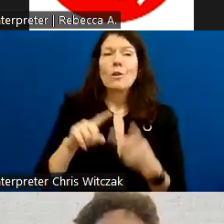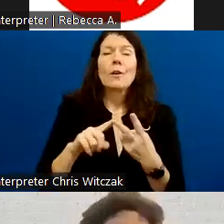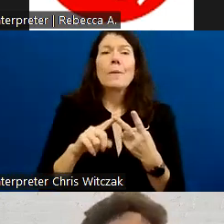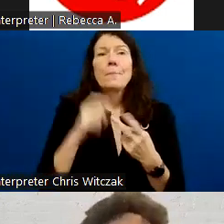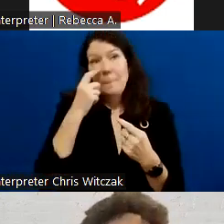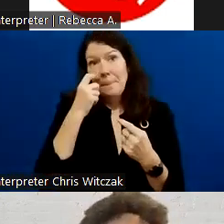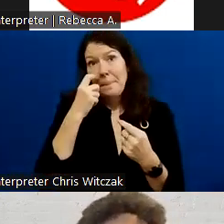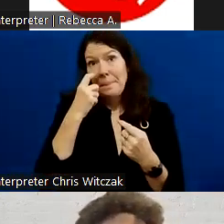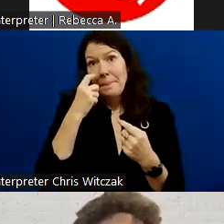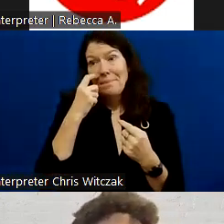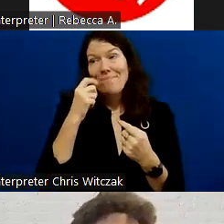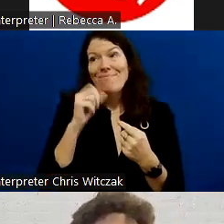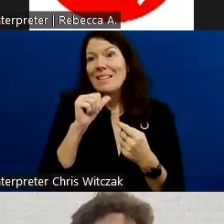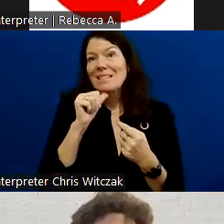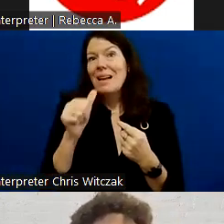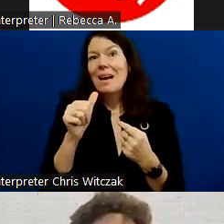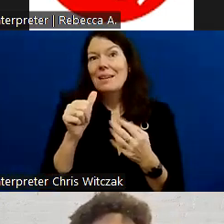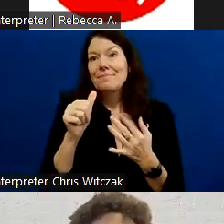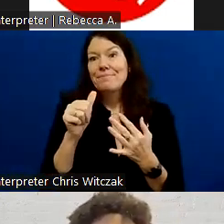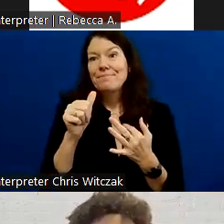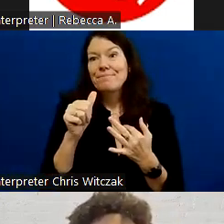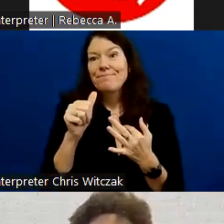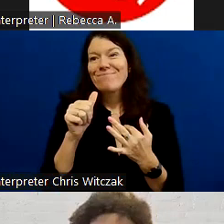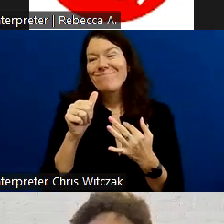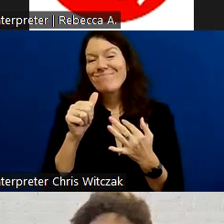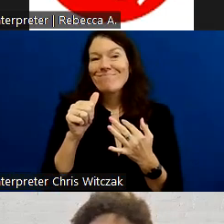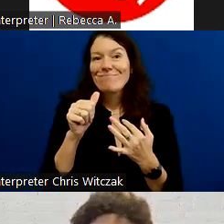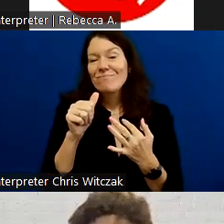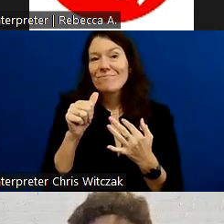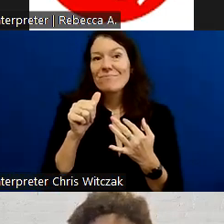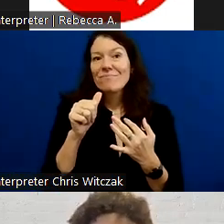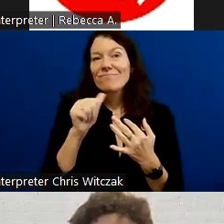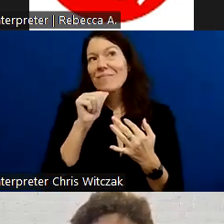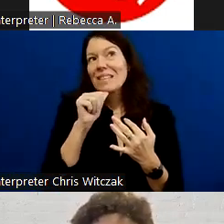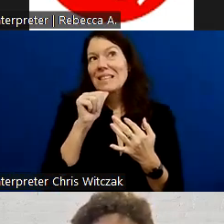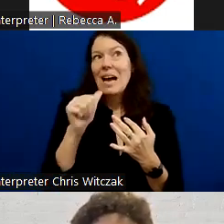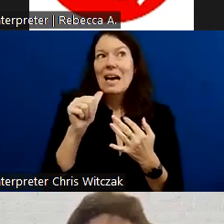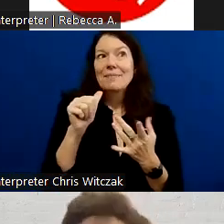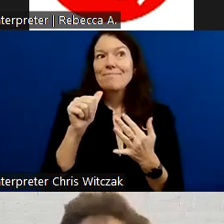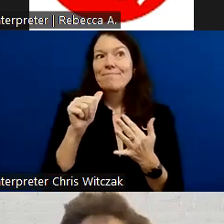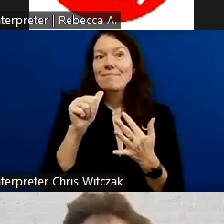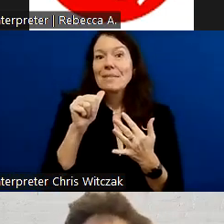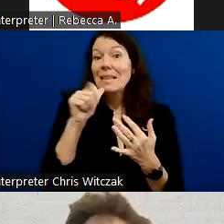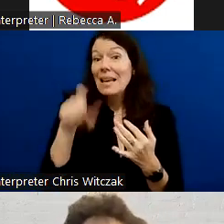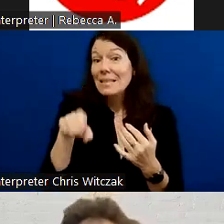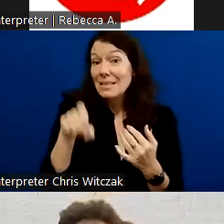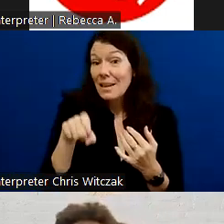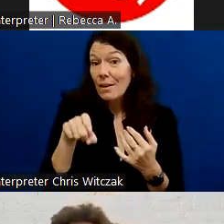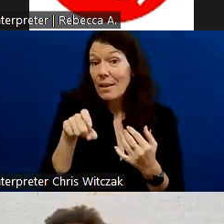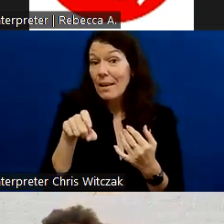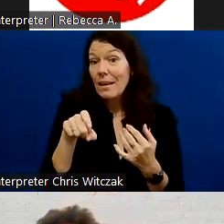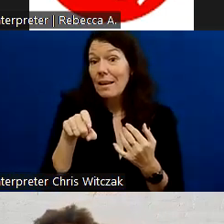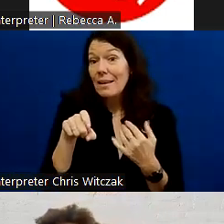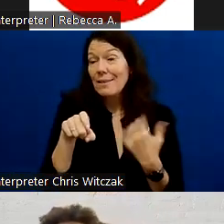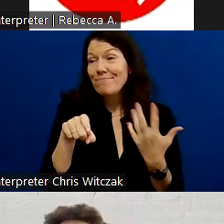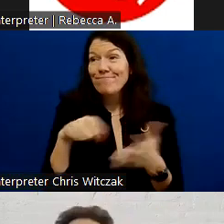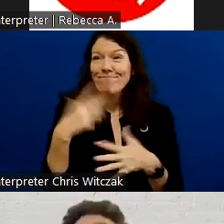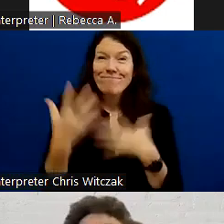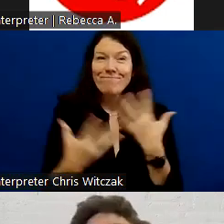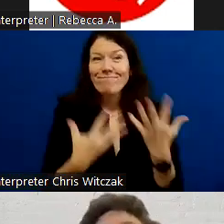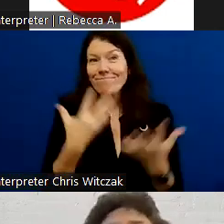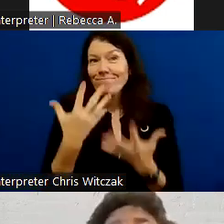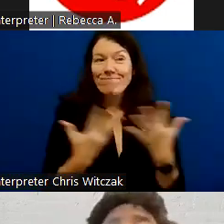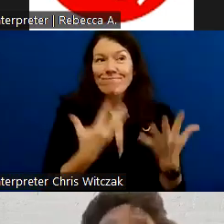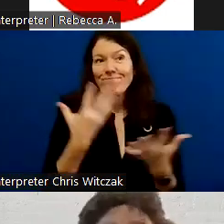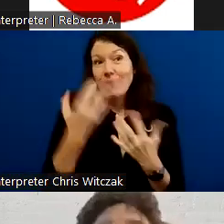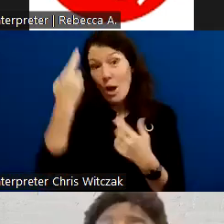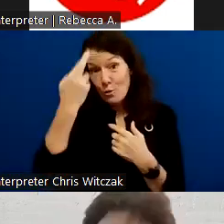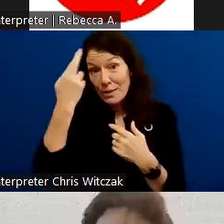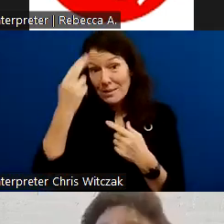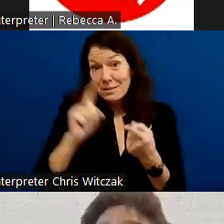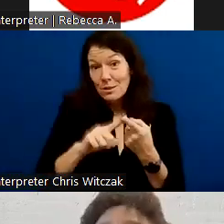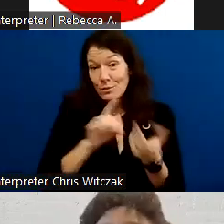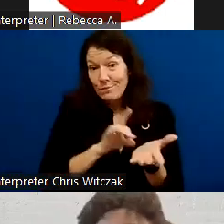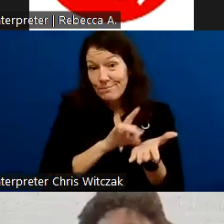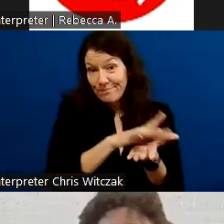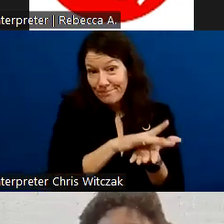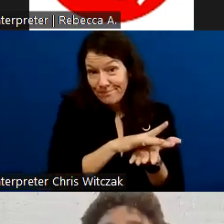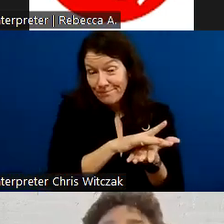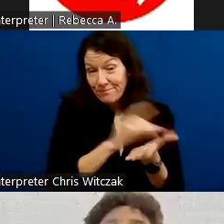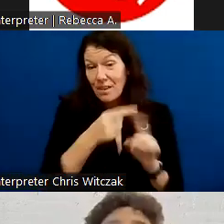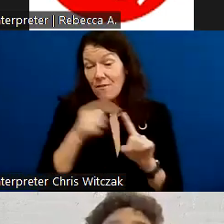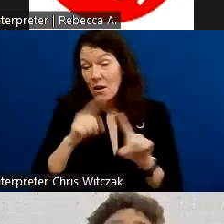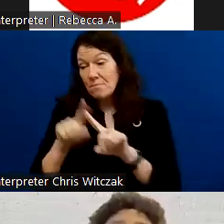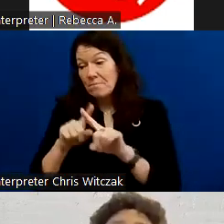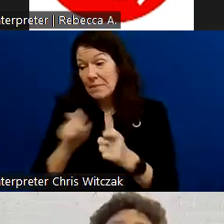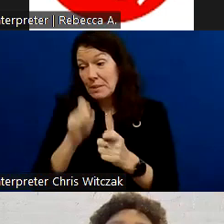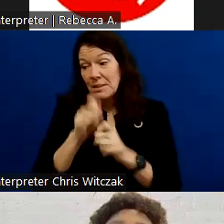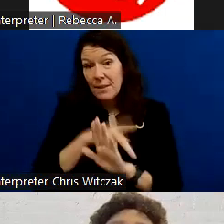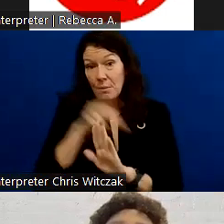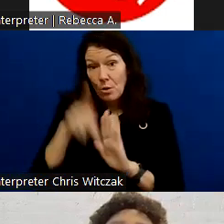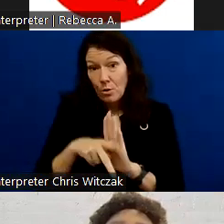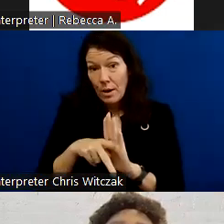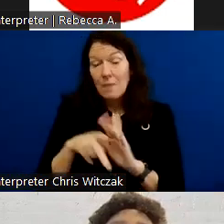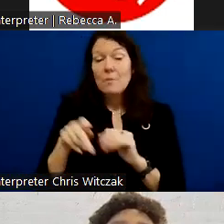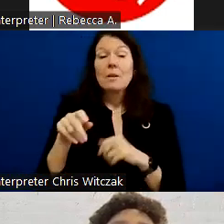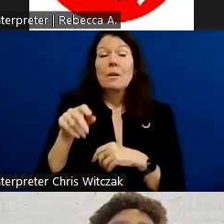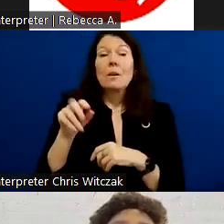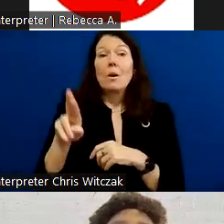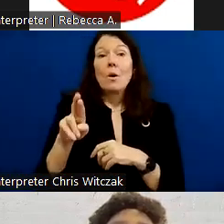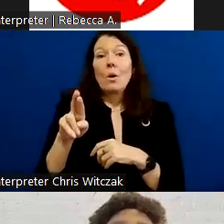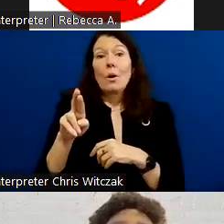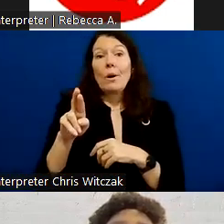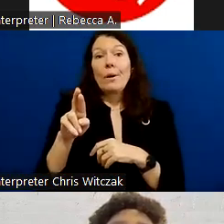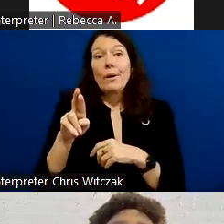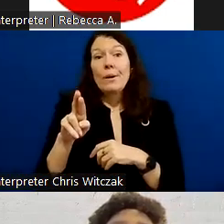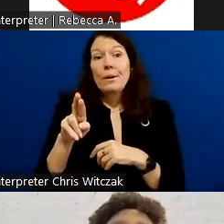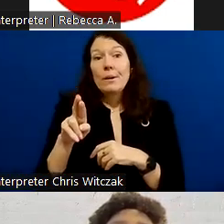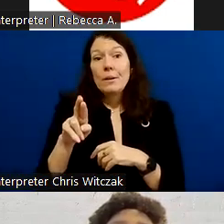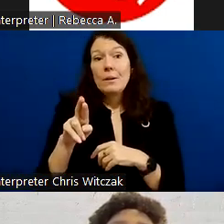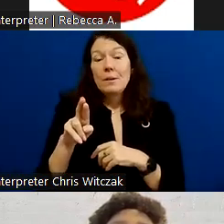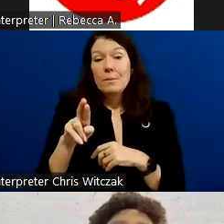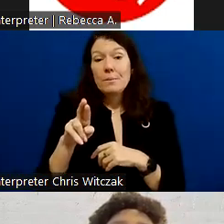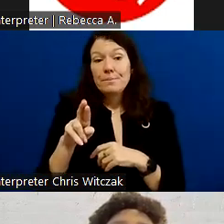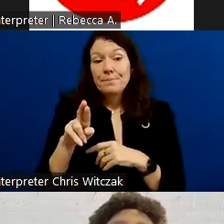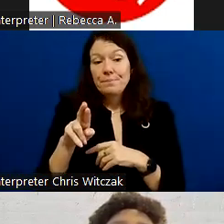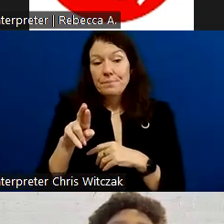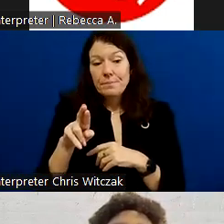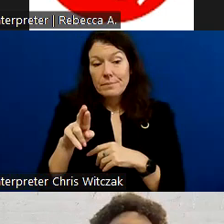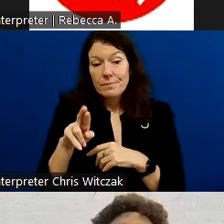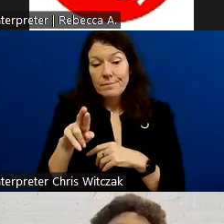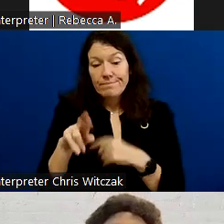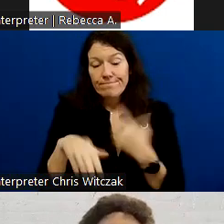it isn't necessarily uh a reason to exit that person from programming or um to um